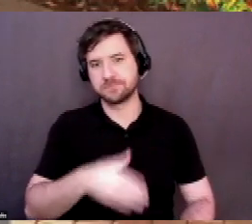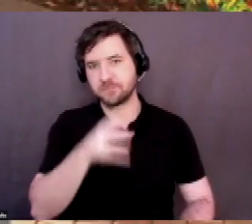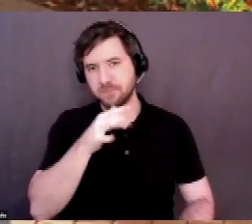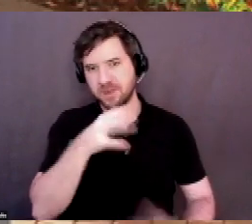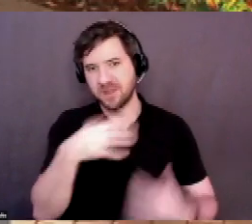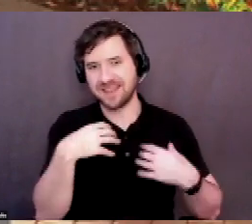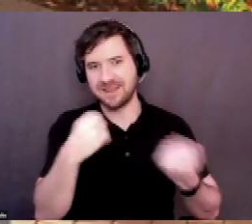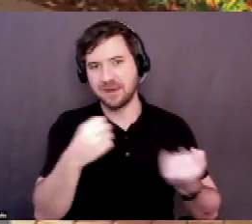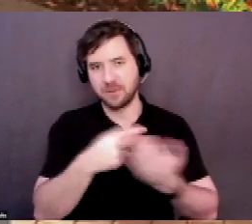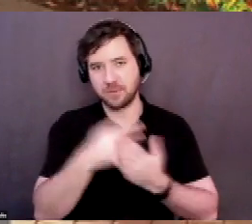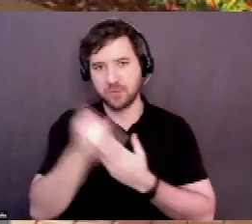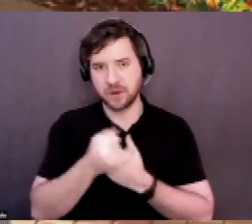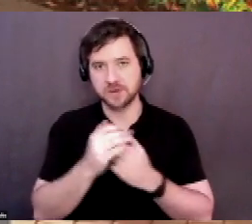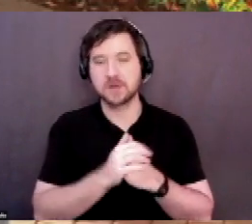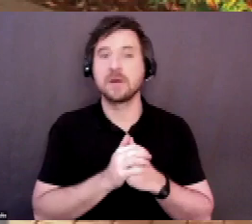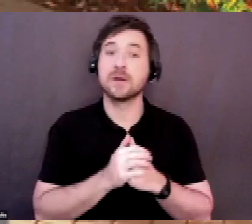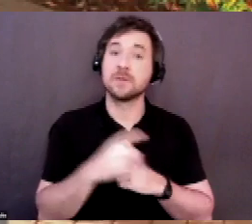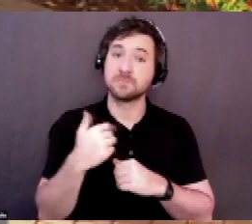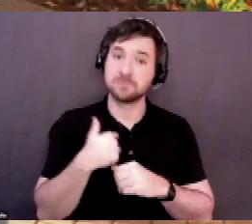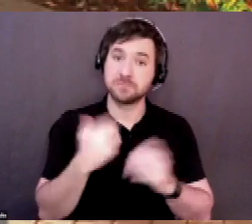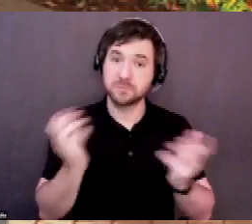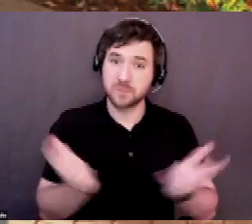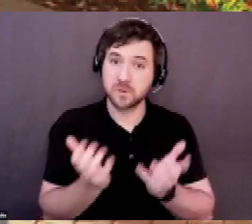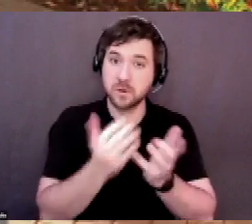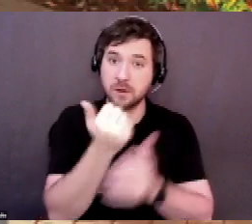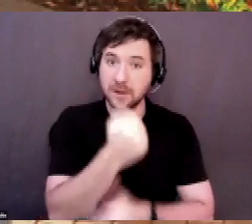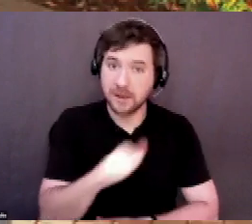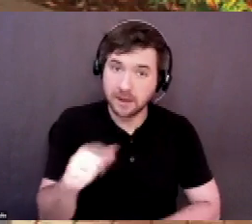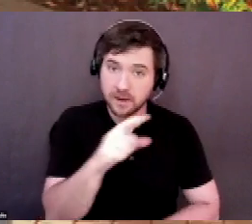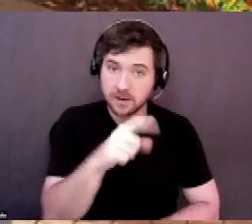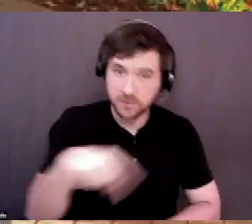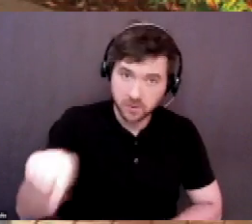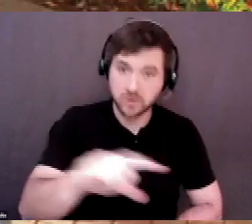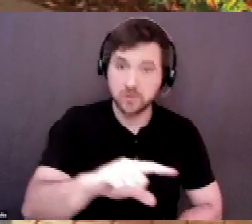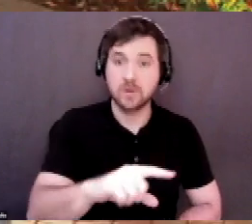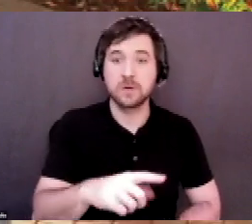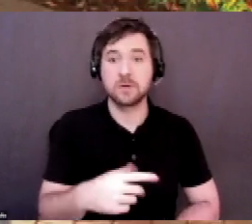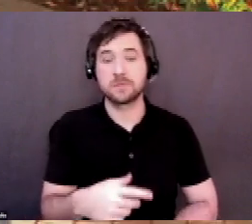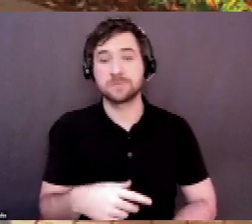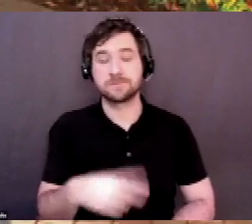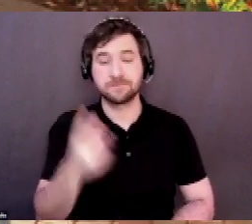I encourage any of you to see what your state is